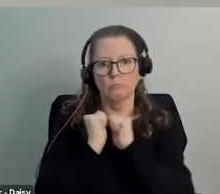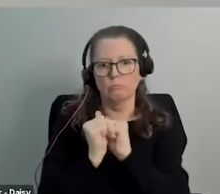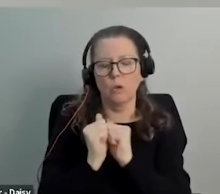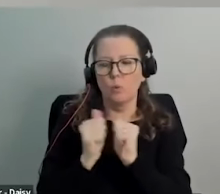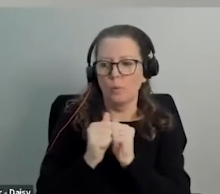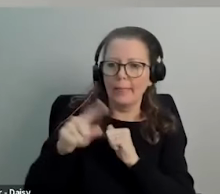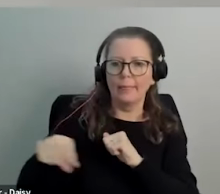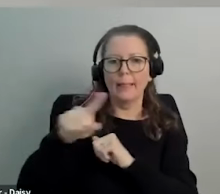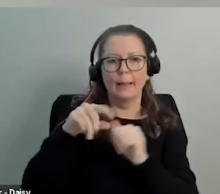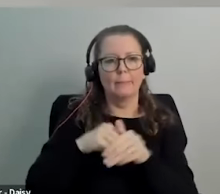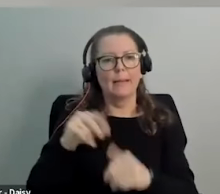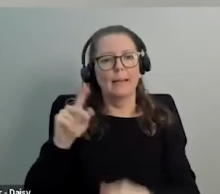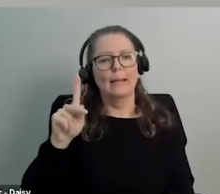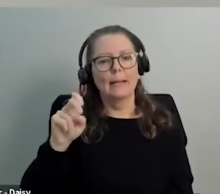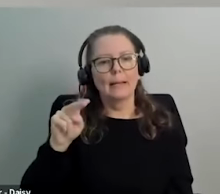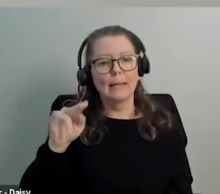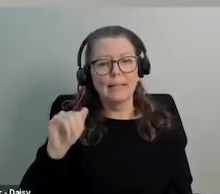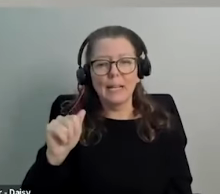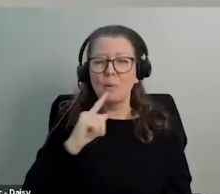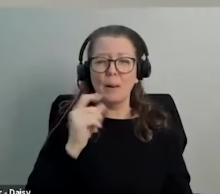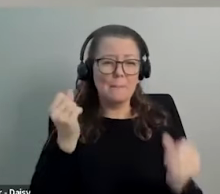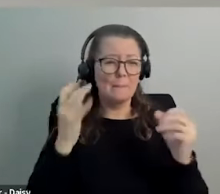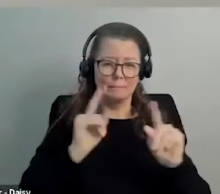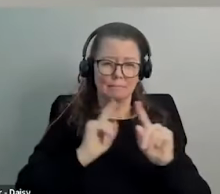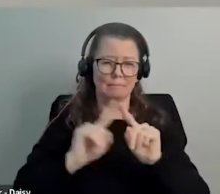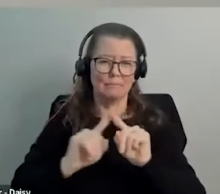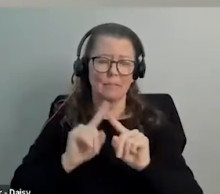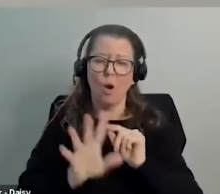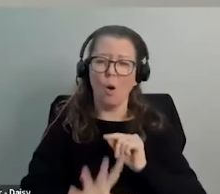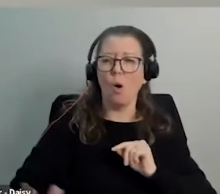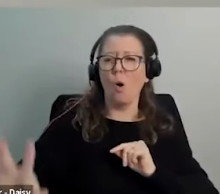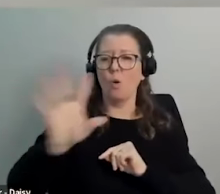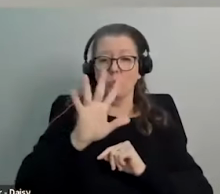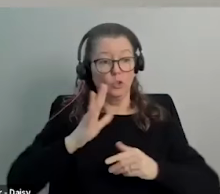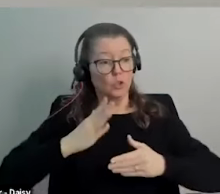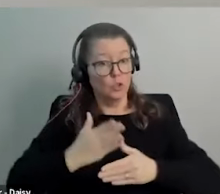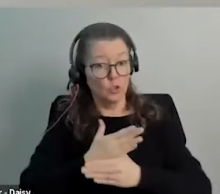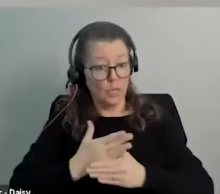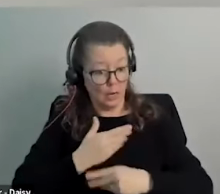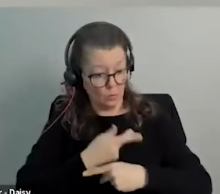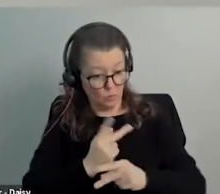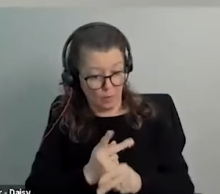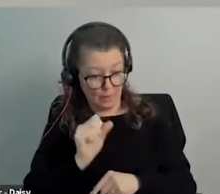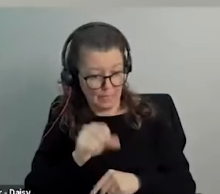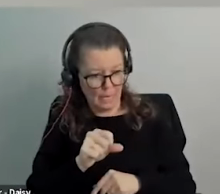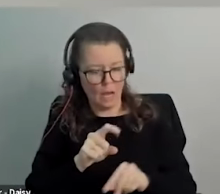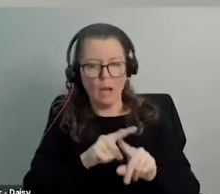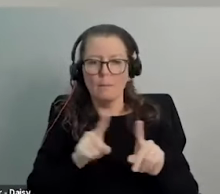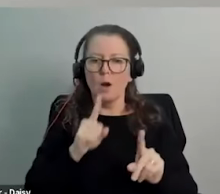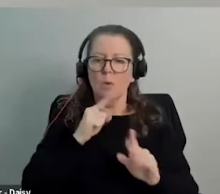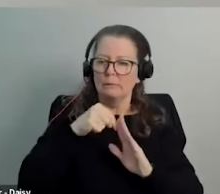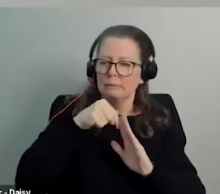and many, many others across the world, to be able to share our product updates, but also then seek deep detailed feedback,